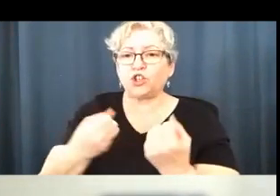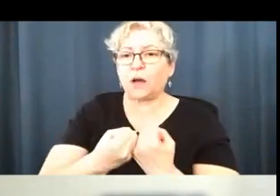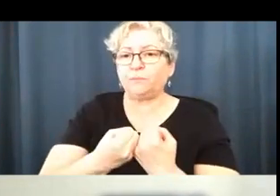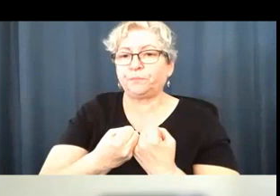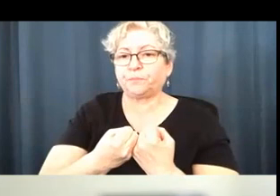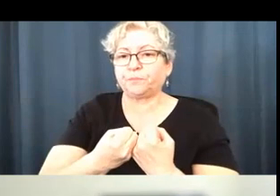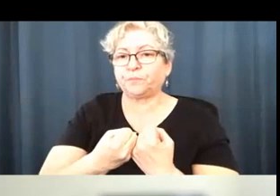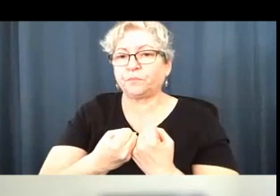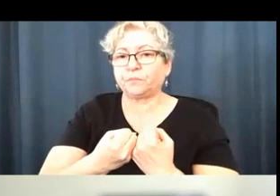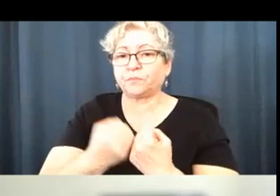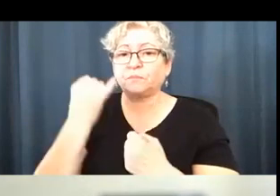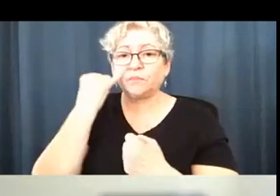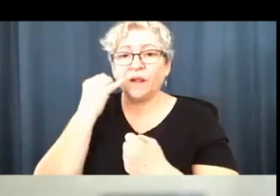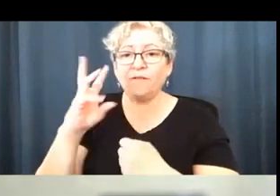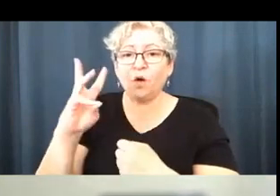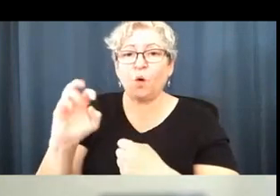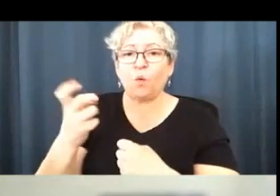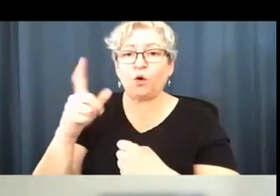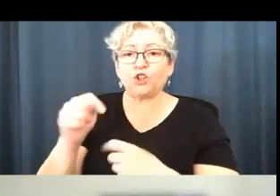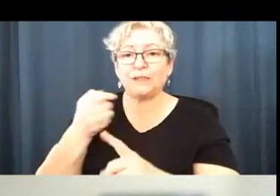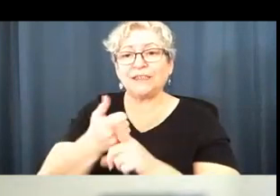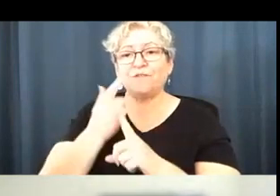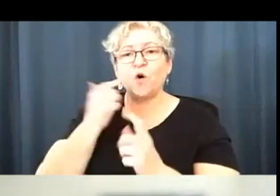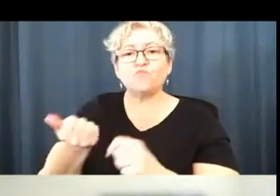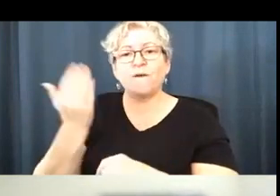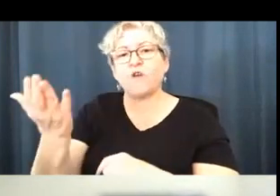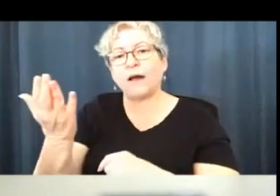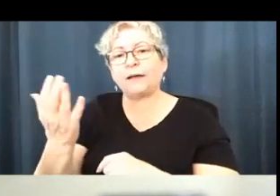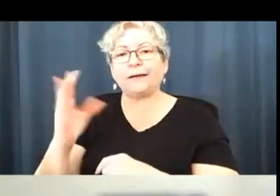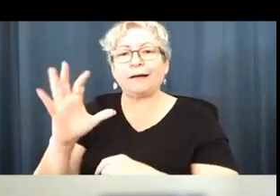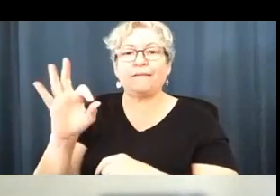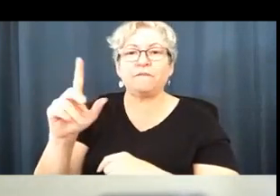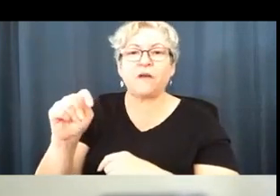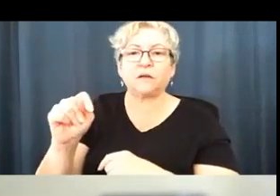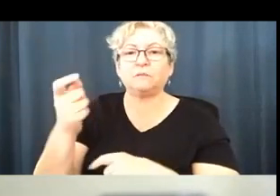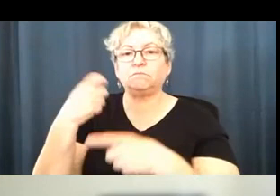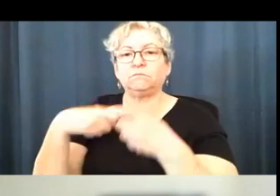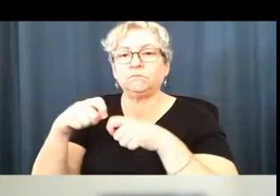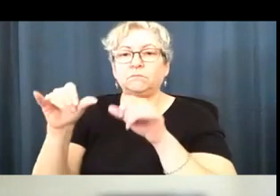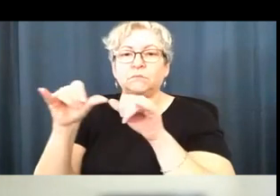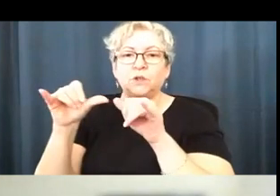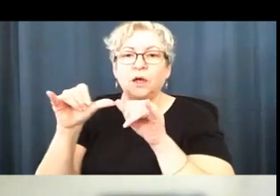If the widget itself is just providing like the font size changes and the reverse contrast changes